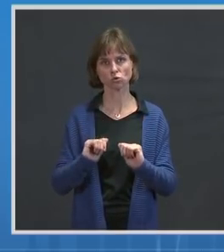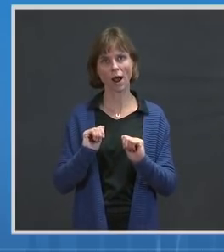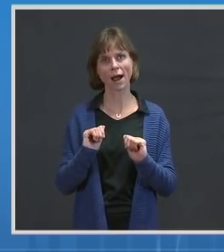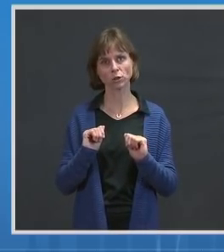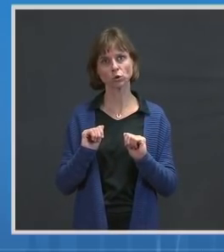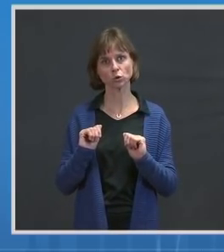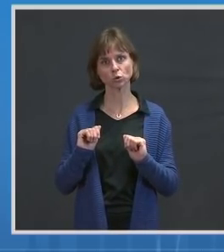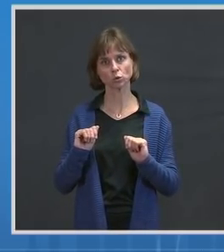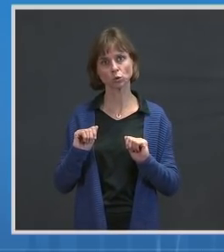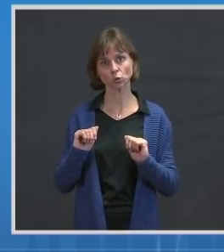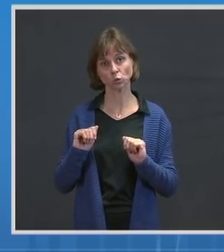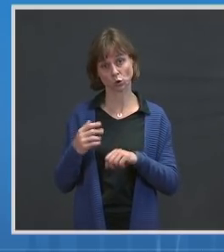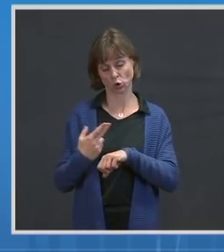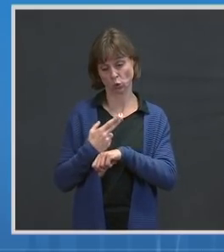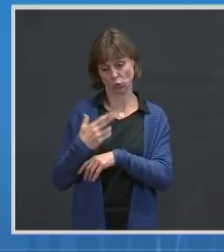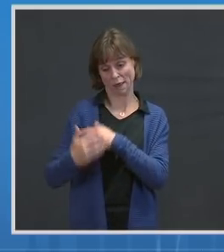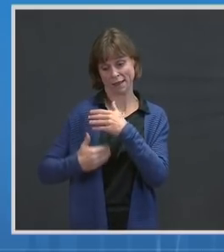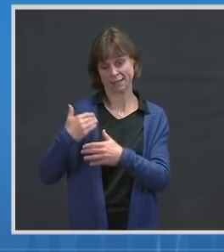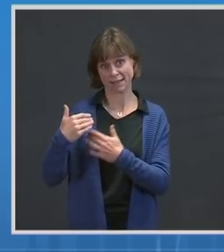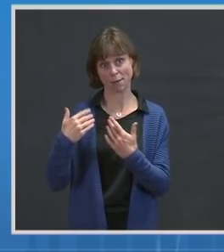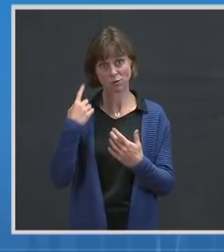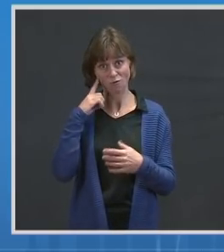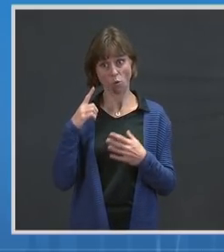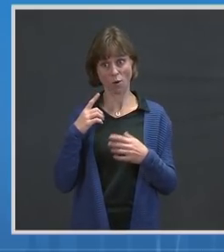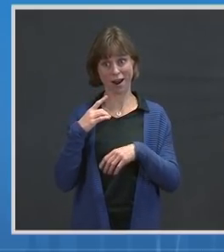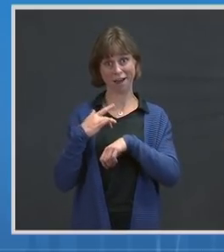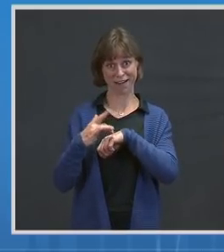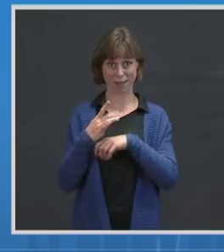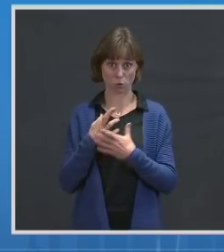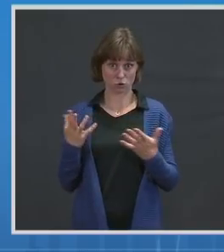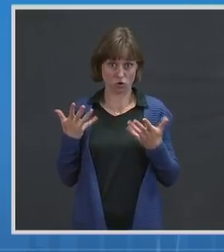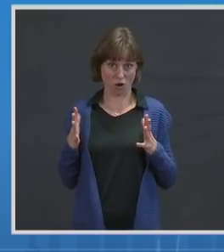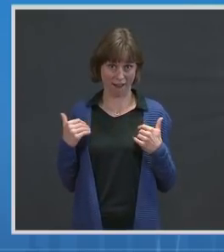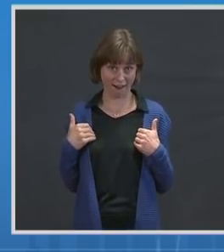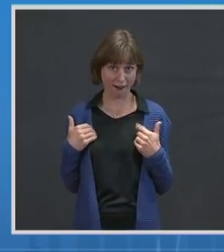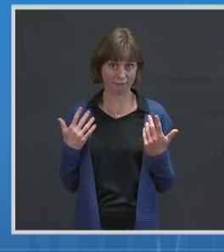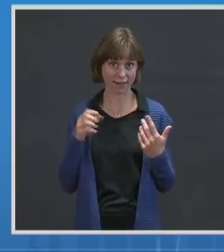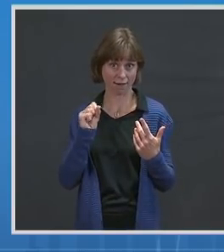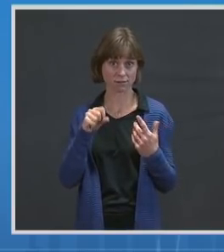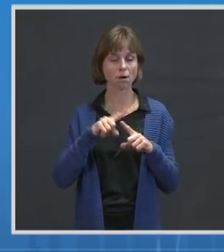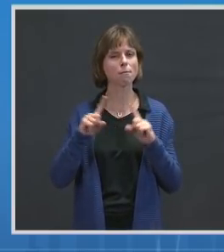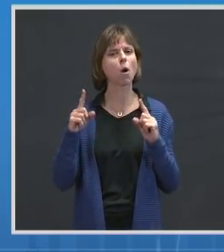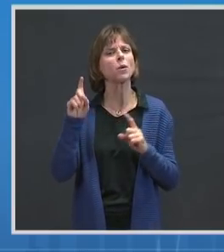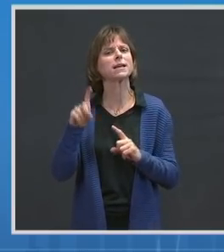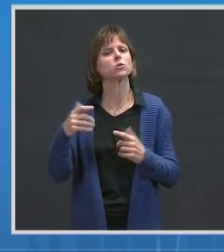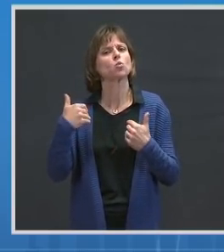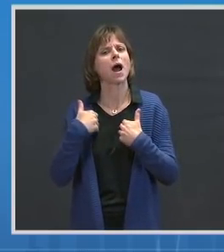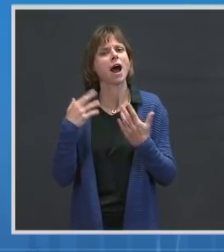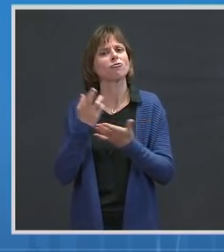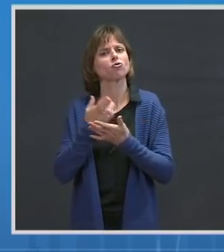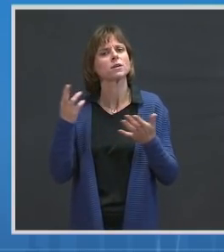with the available resources that we have. But what we need to do is have the resources that are in the American Rescue Plan